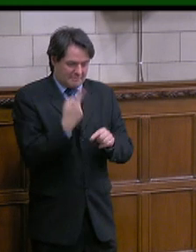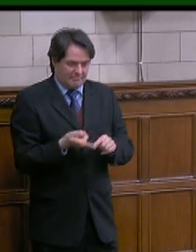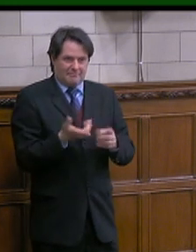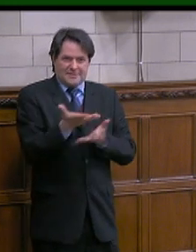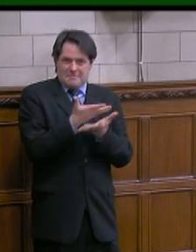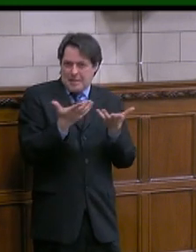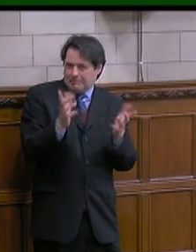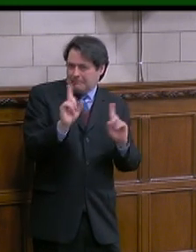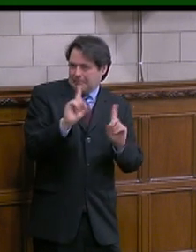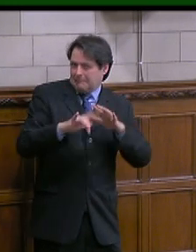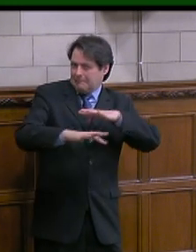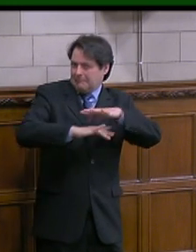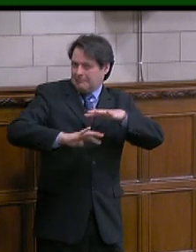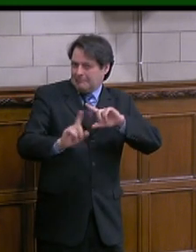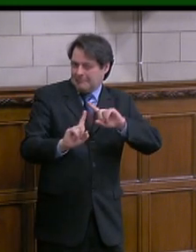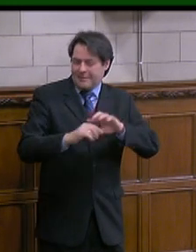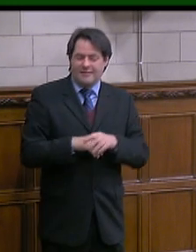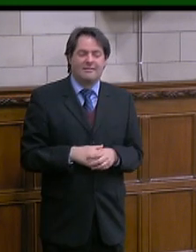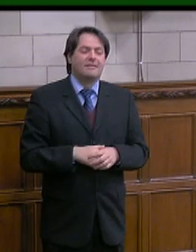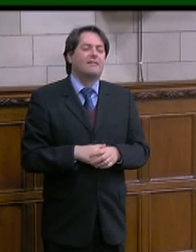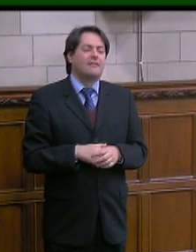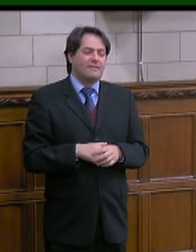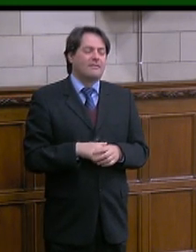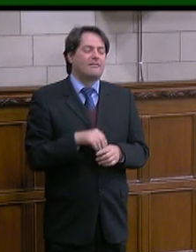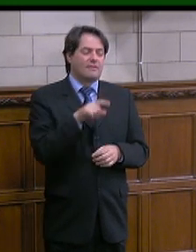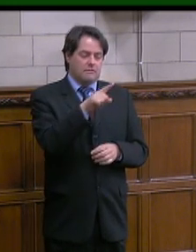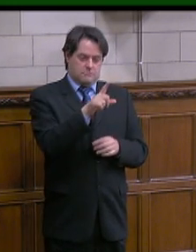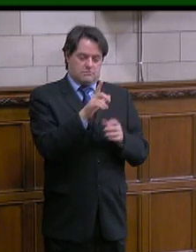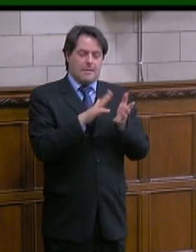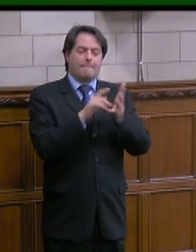Lady spoke on various aspects, and the attainment gap in particular.